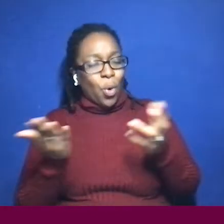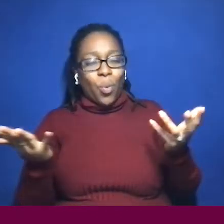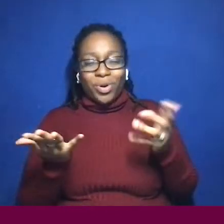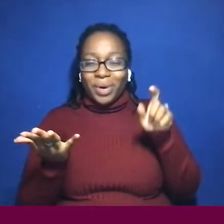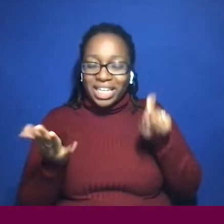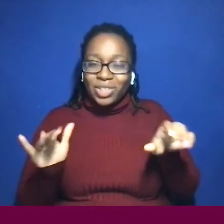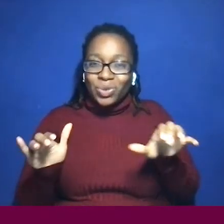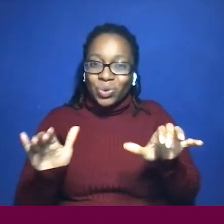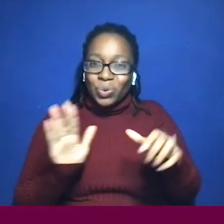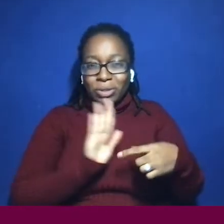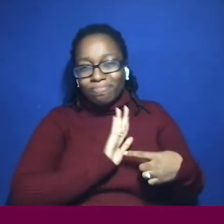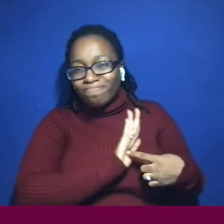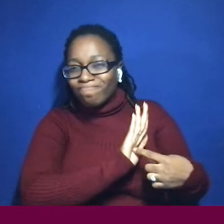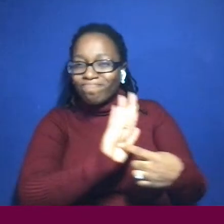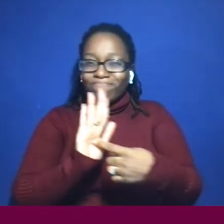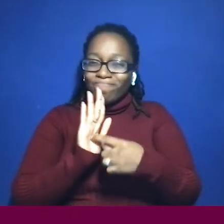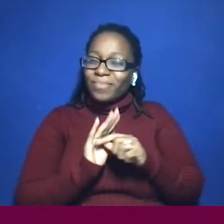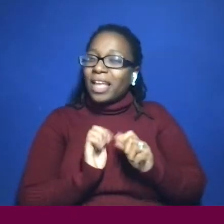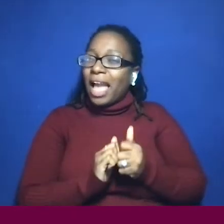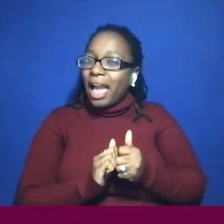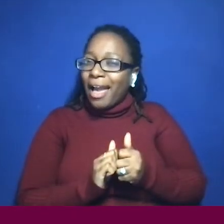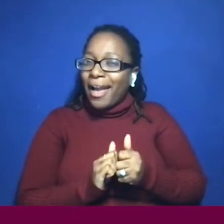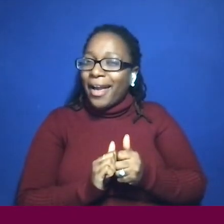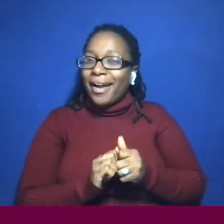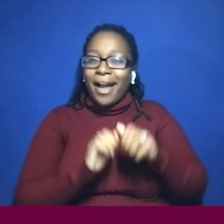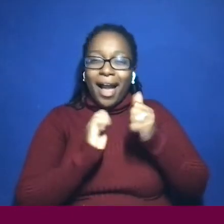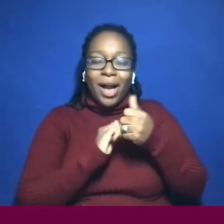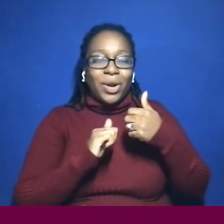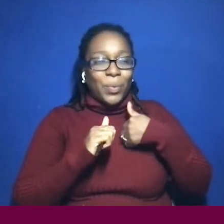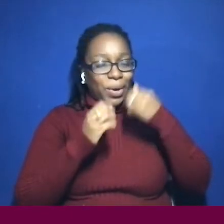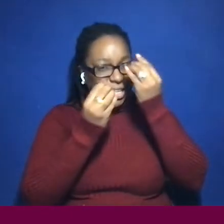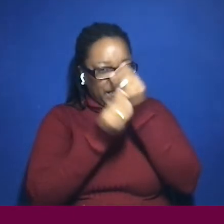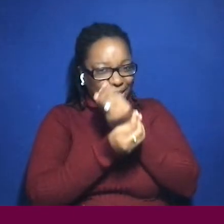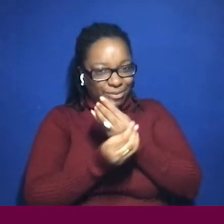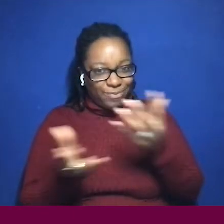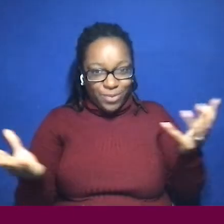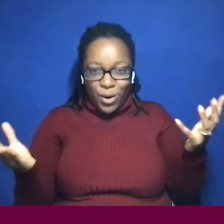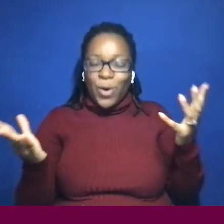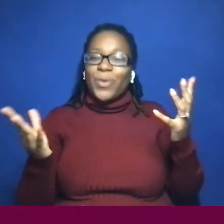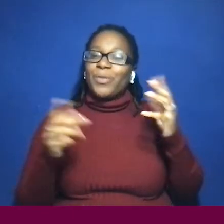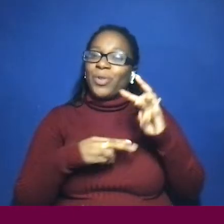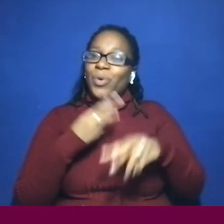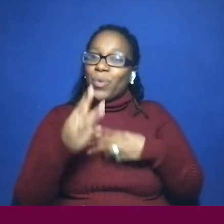do I need to do? What does the World Institute on Disability and our partners,